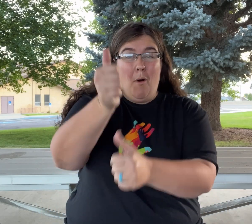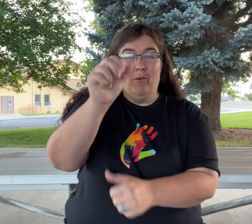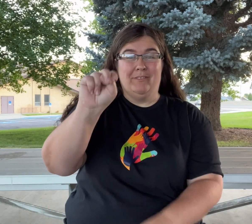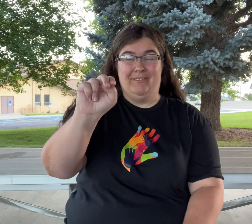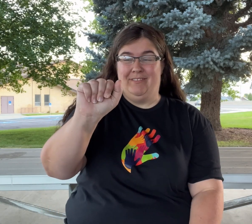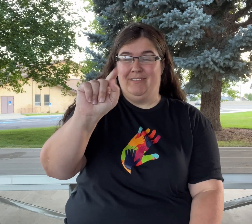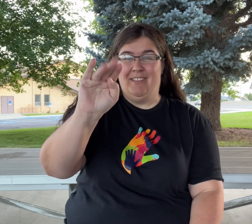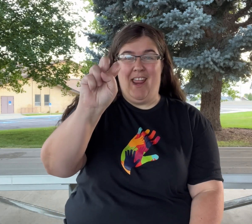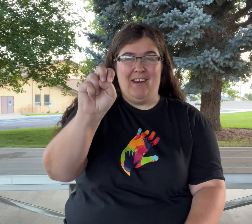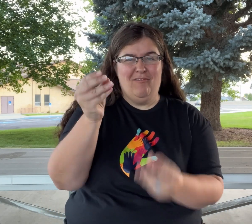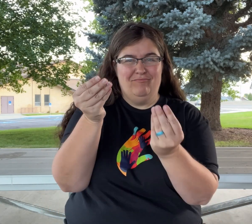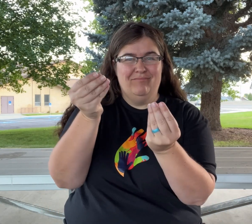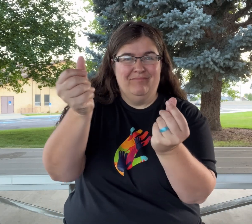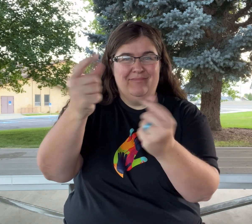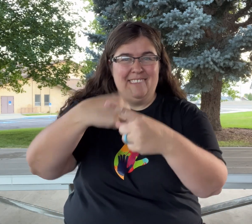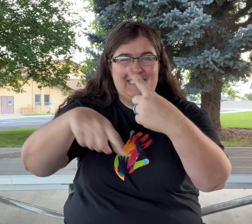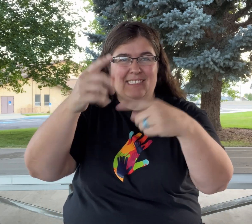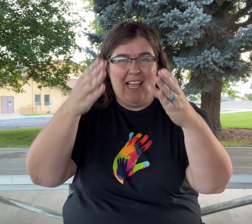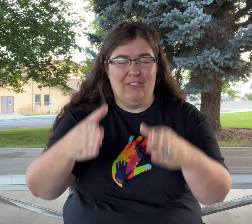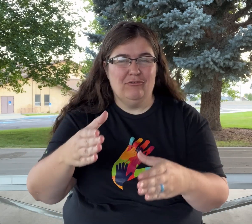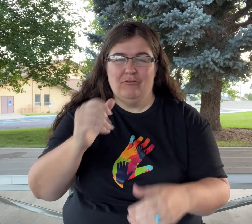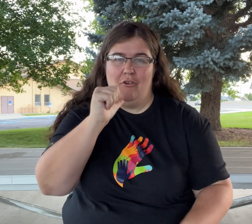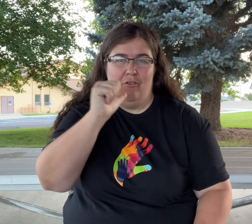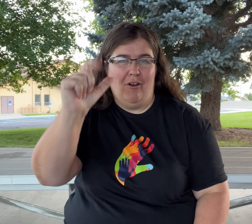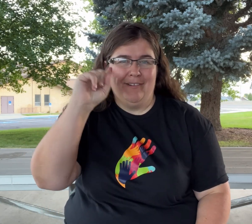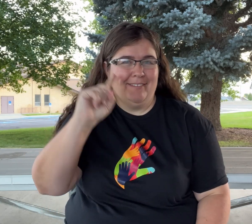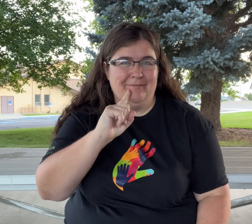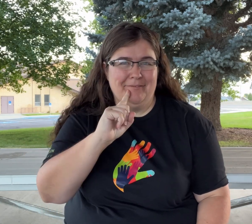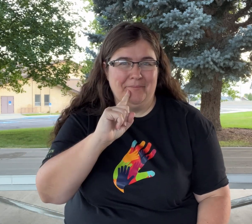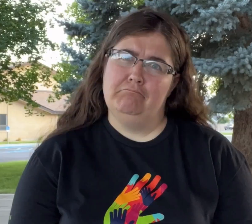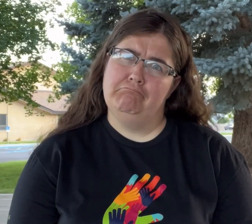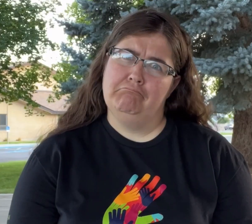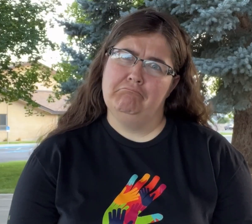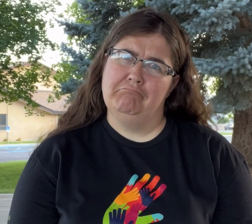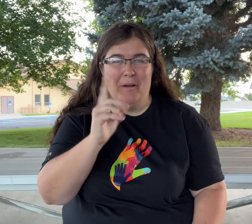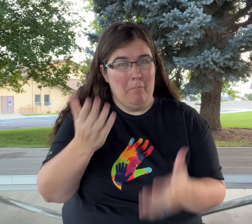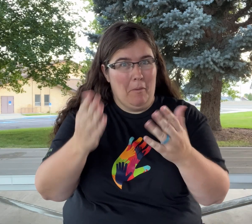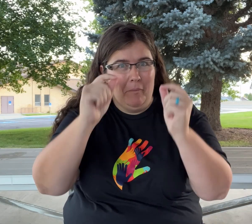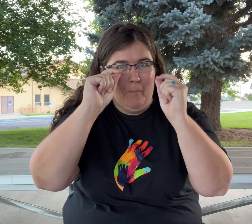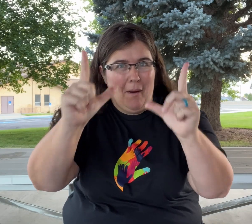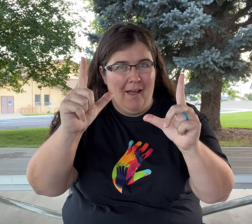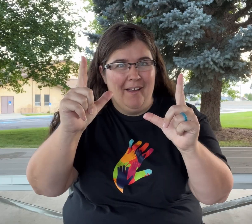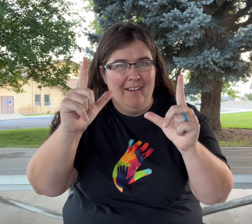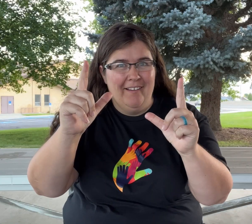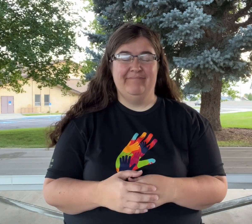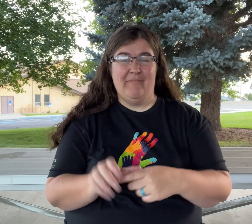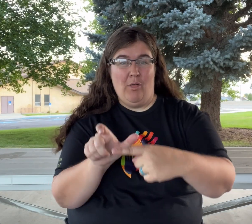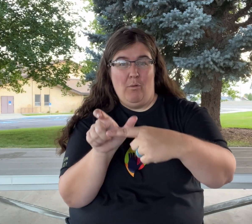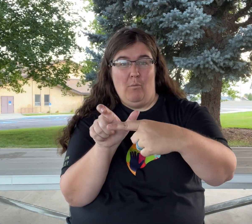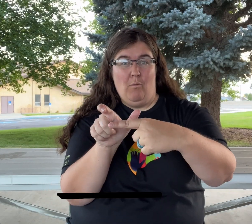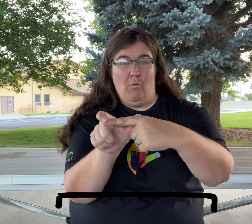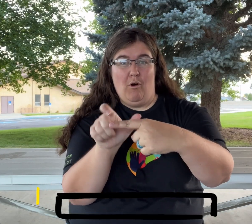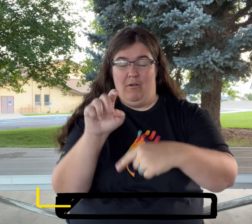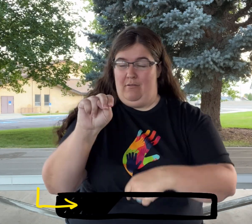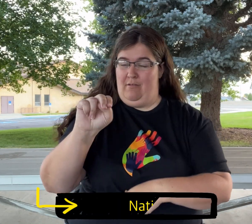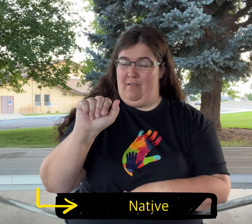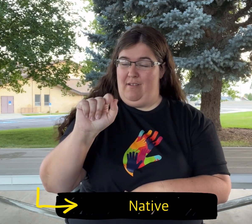Most native signers aren't deaf. Say...what? Maybe it's a surprise. But the word native